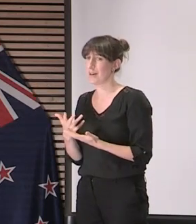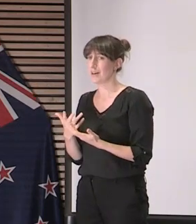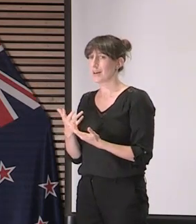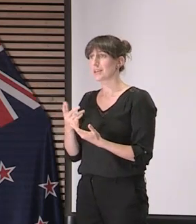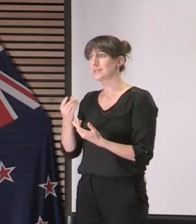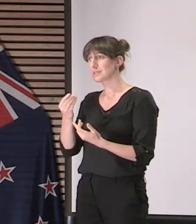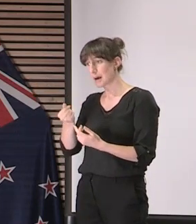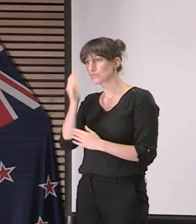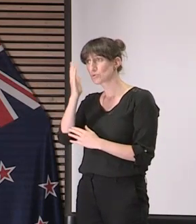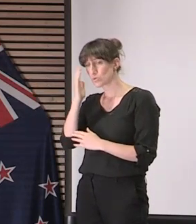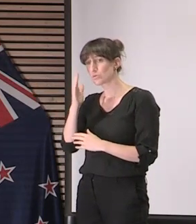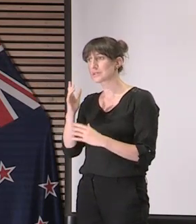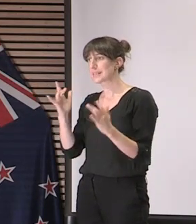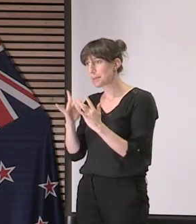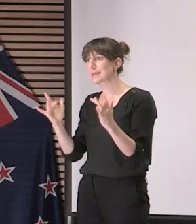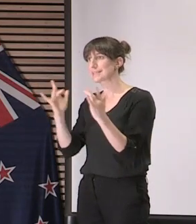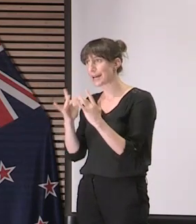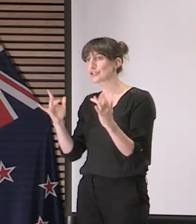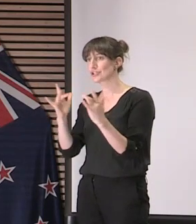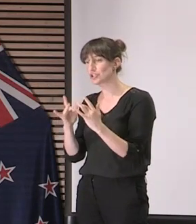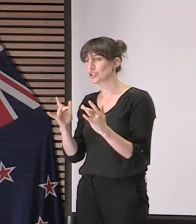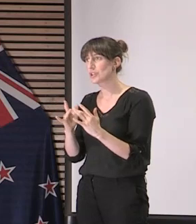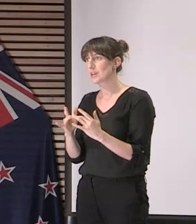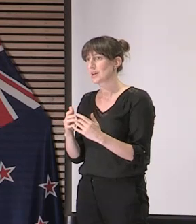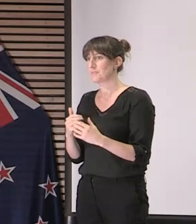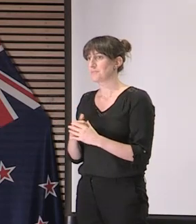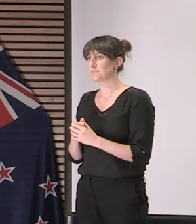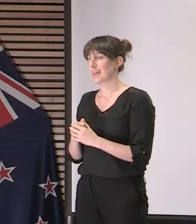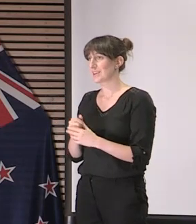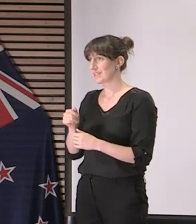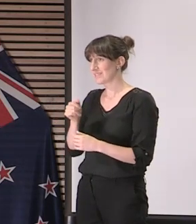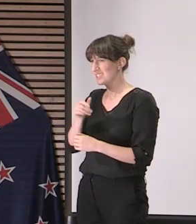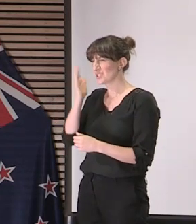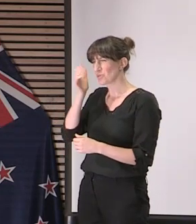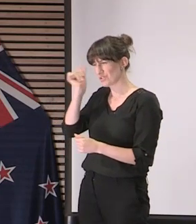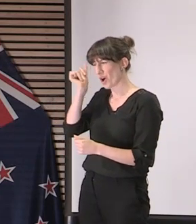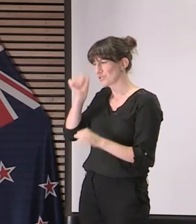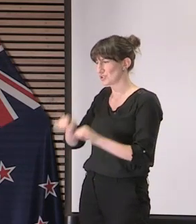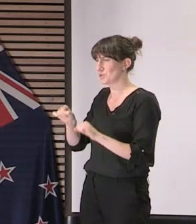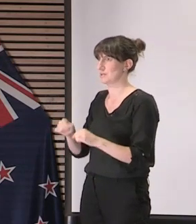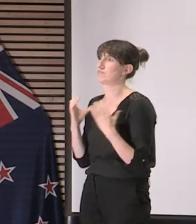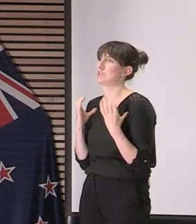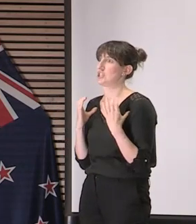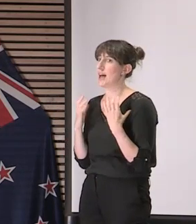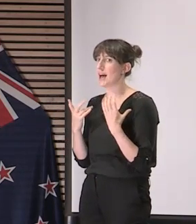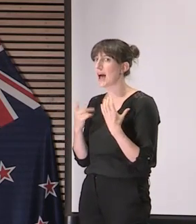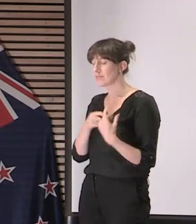so on. Different schools are doing different things about